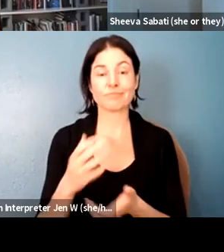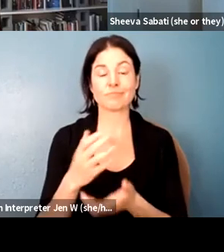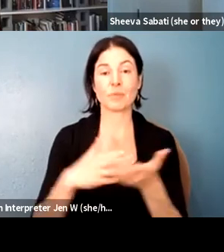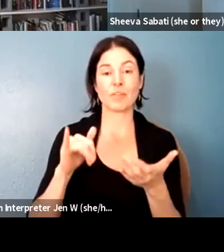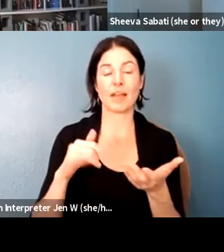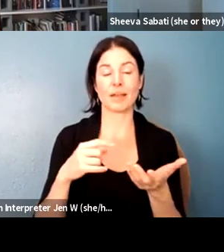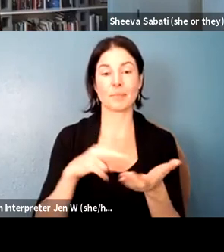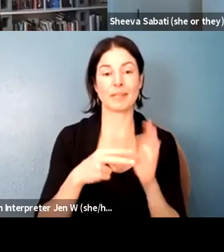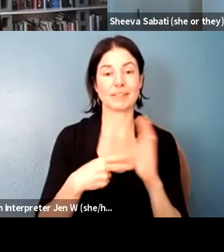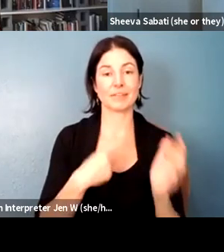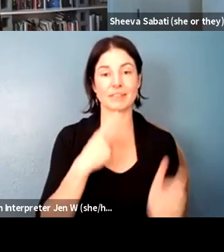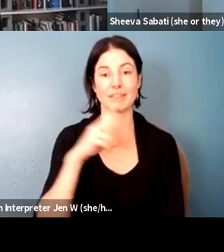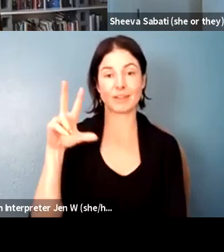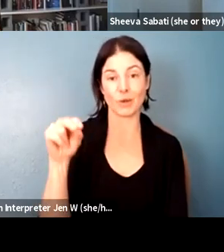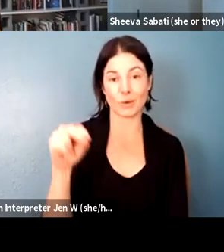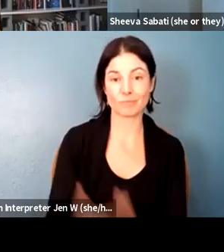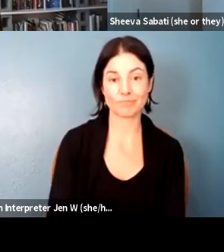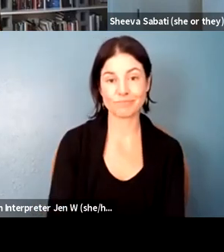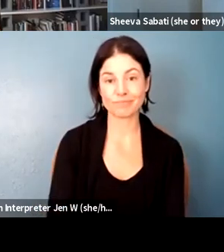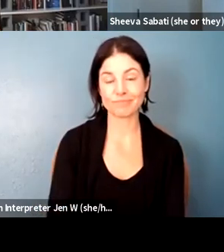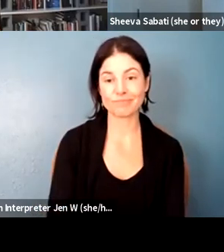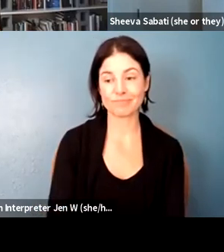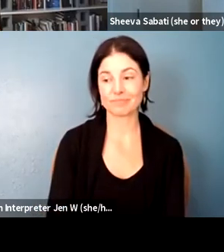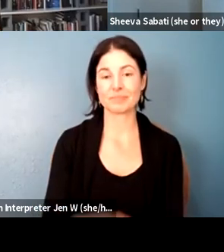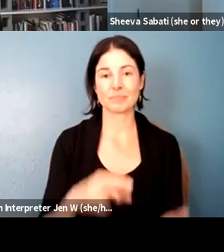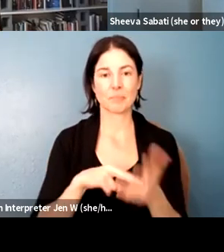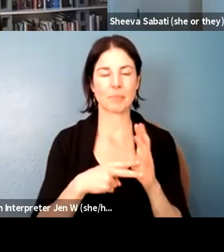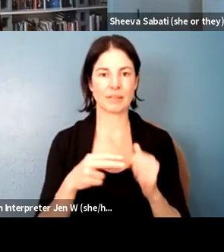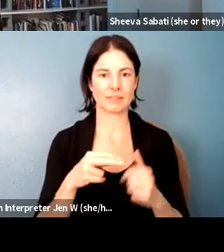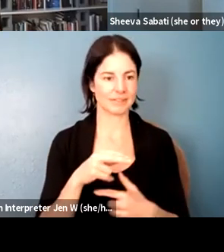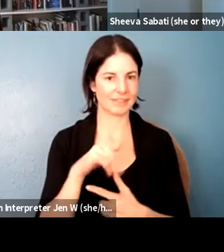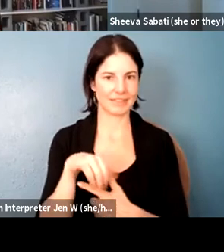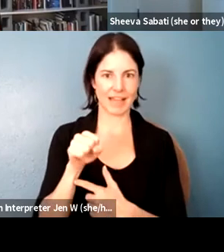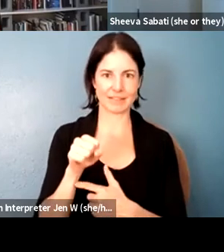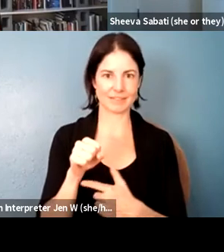space for my yeses to be bigger and more fulfilling, right? So